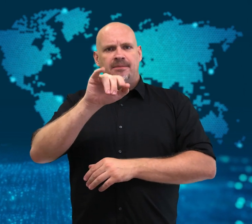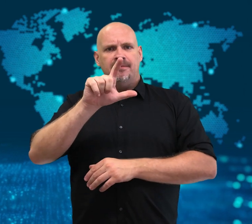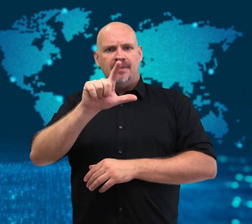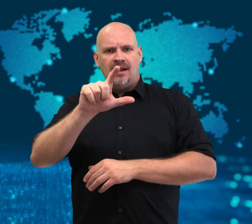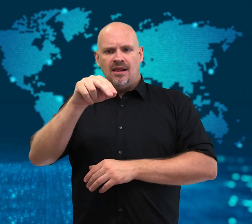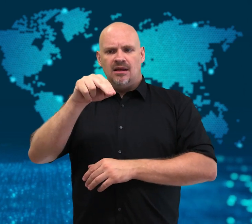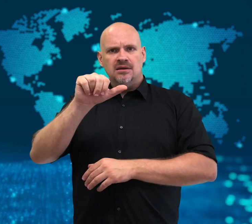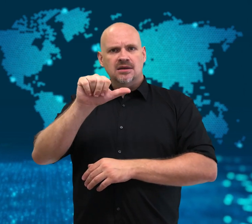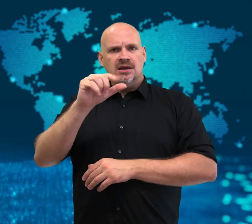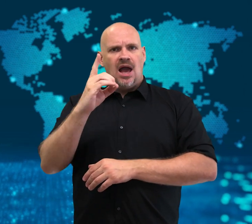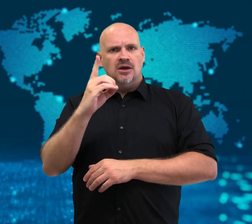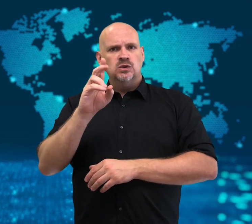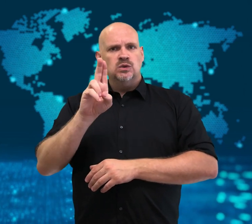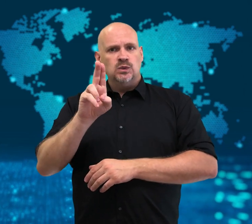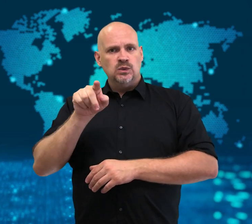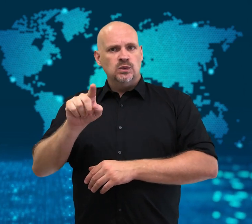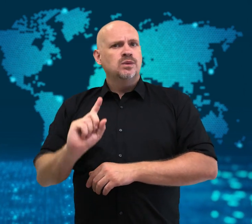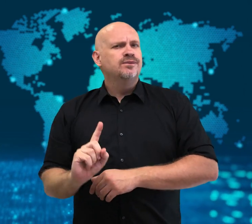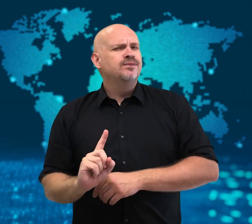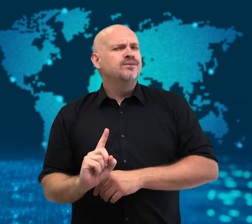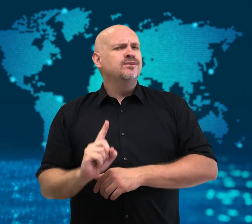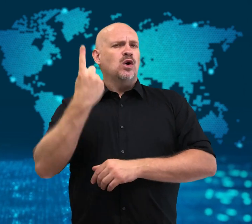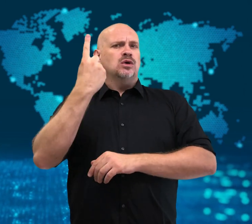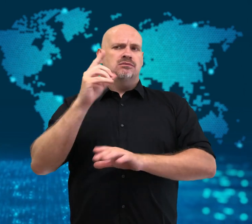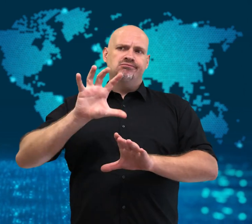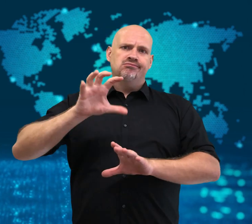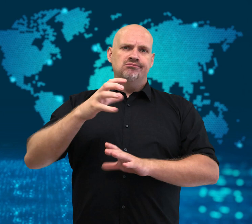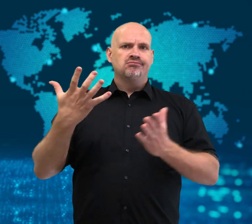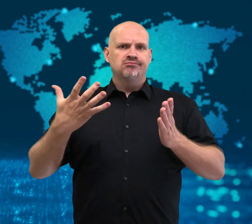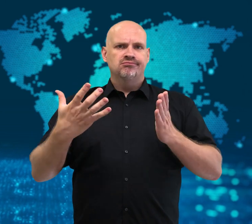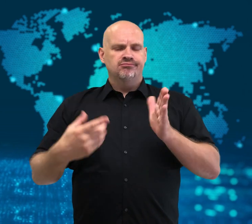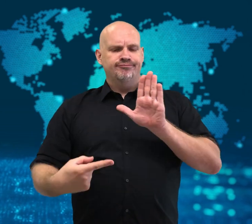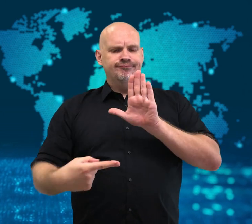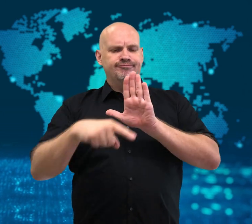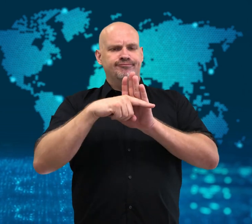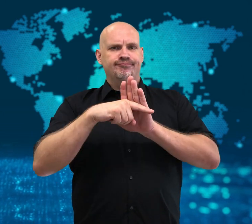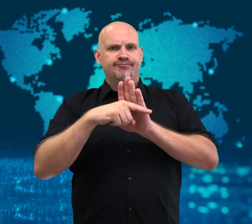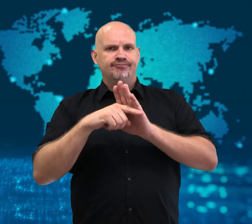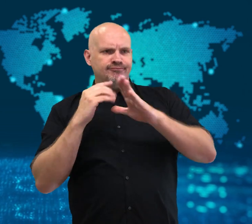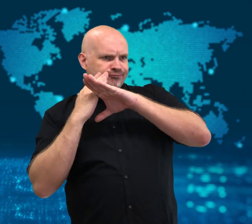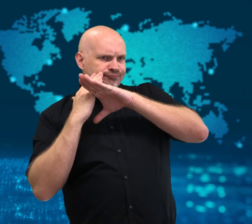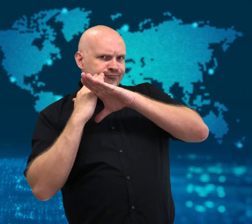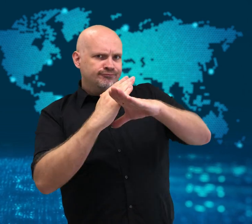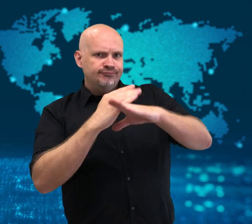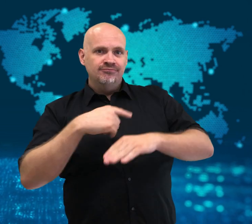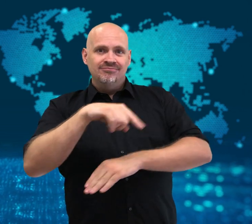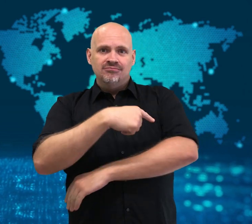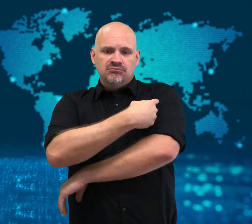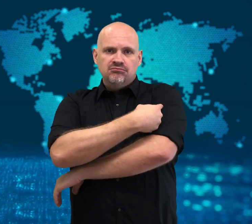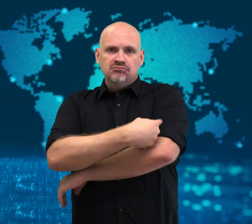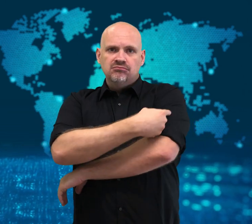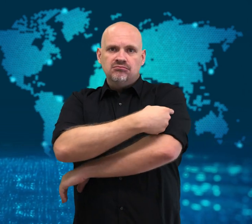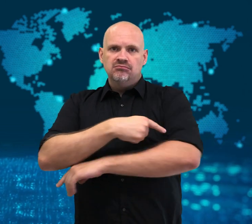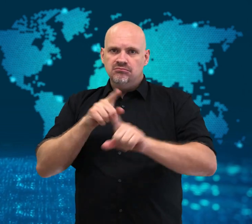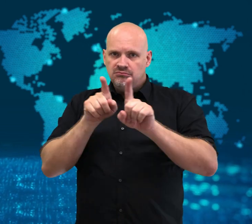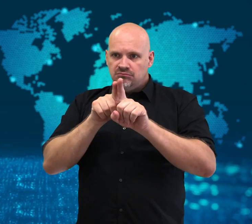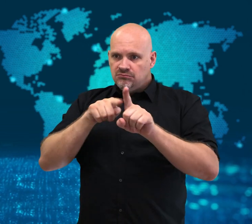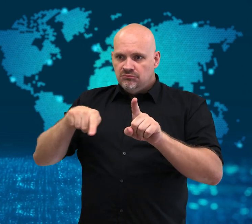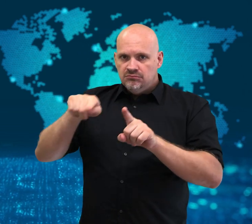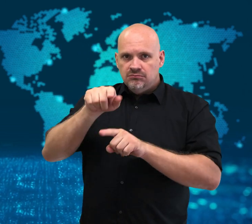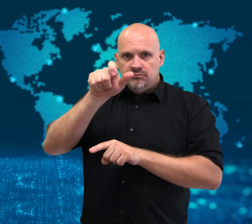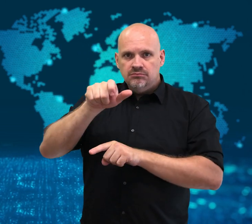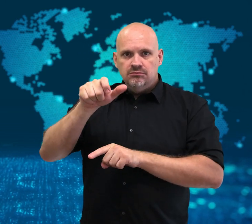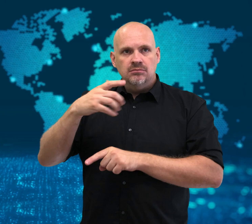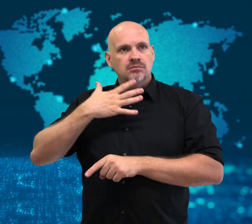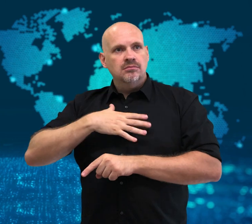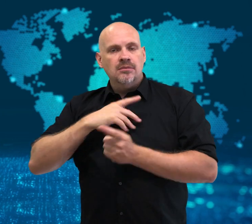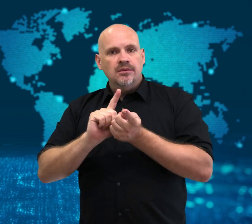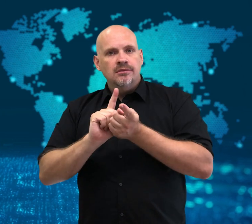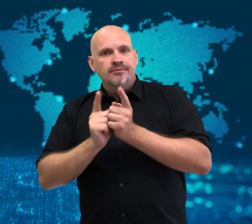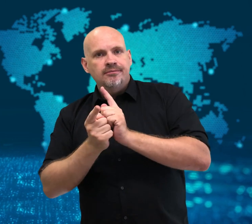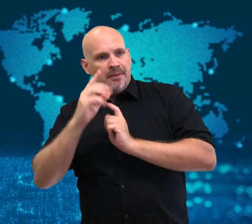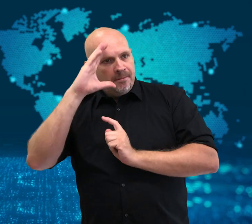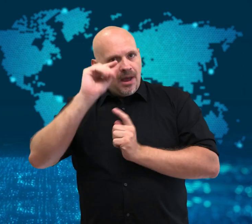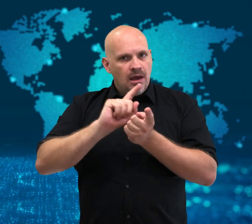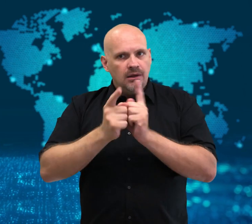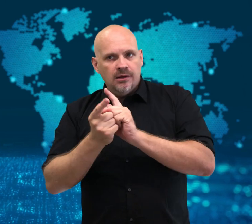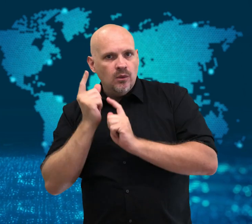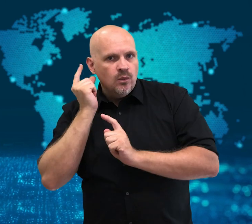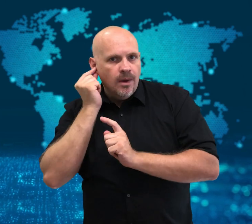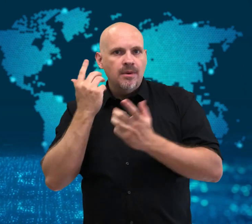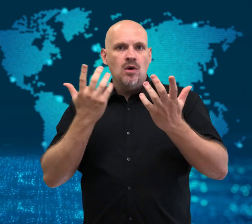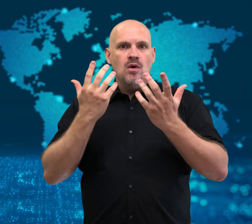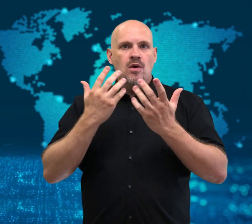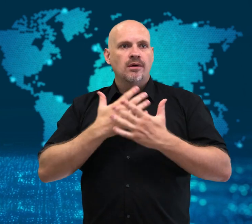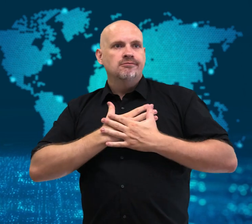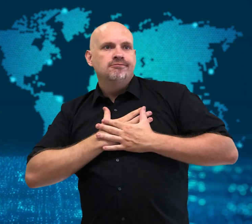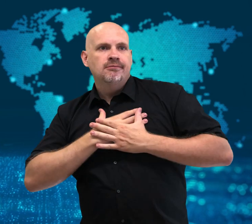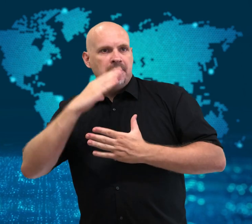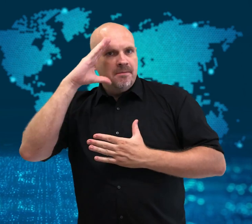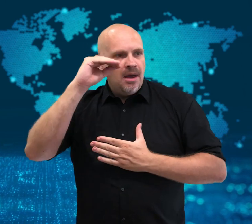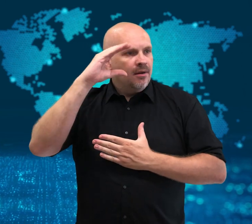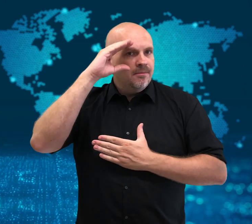the state of Tamil Nadu became the first state to ban “conversion therapy.”